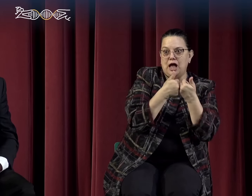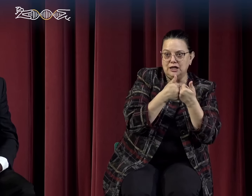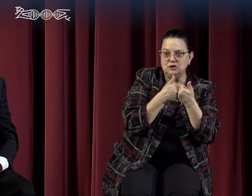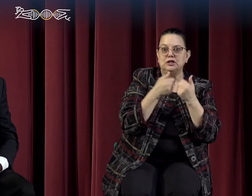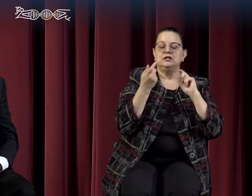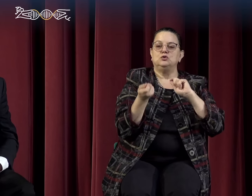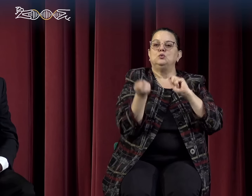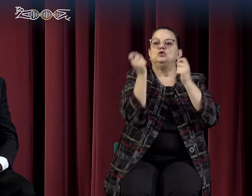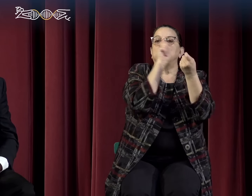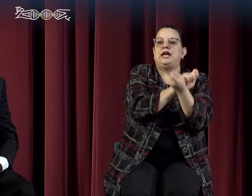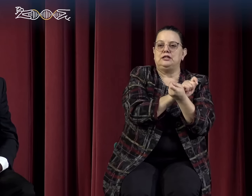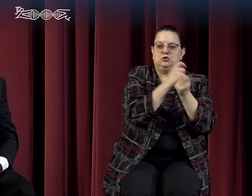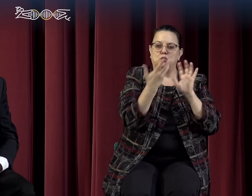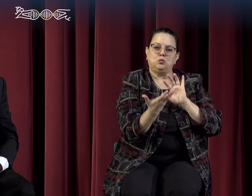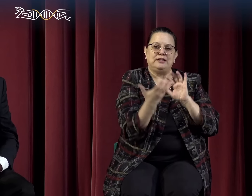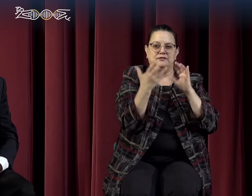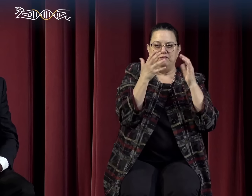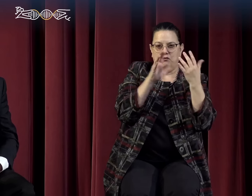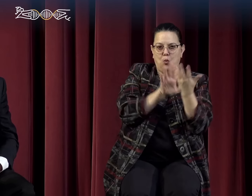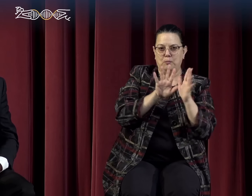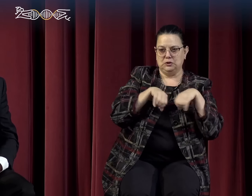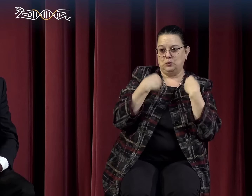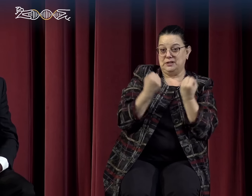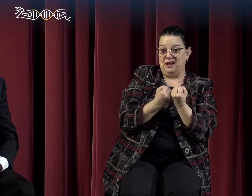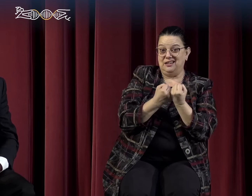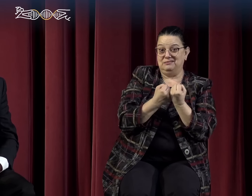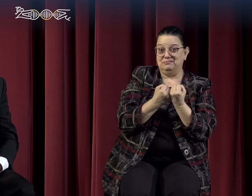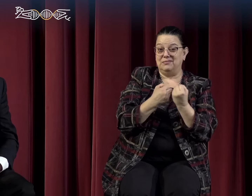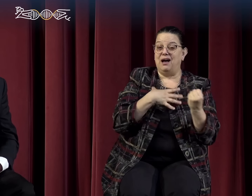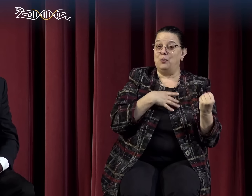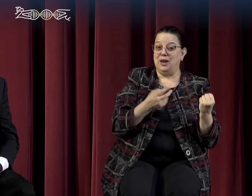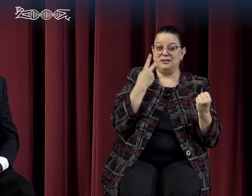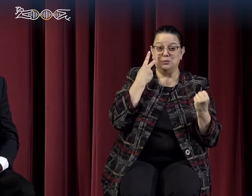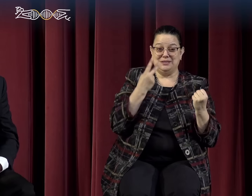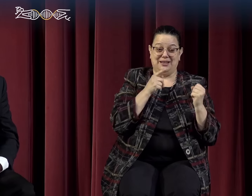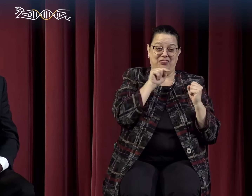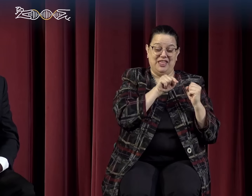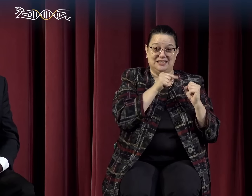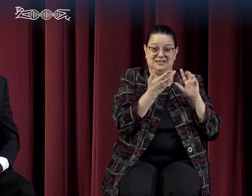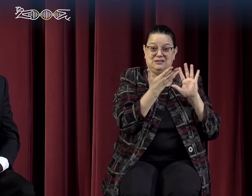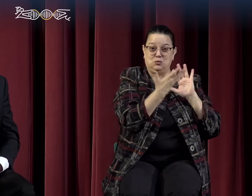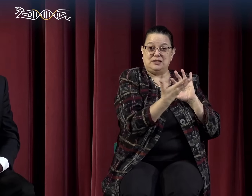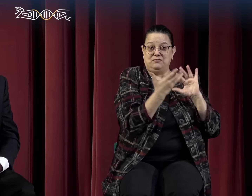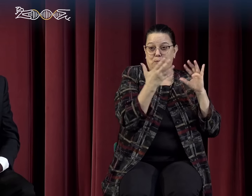the other is to challenge and transform society in a way to see us